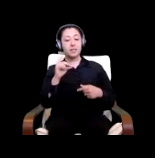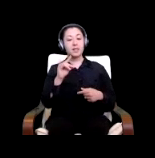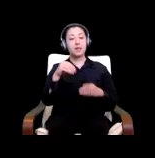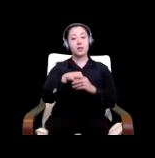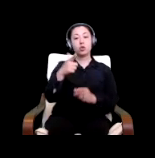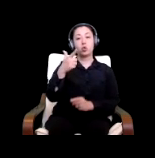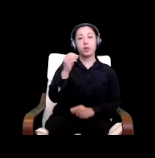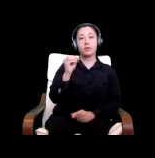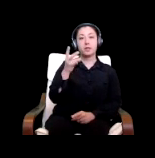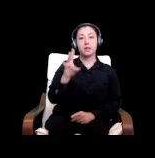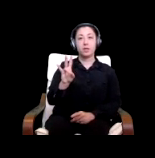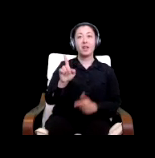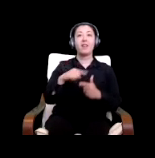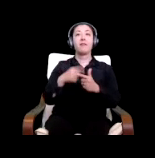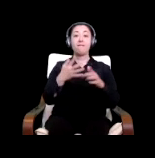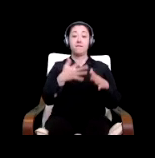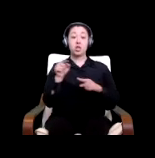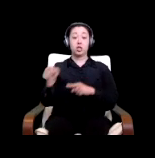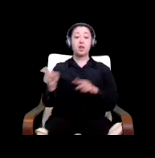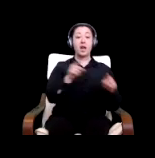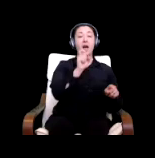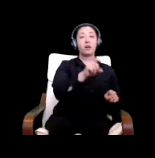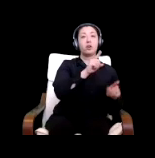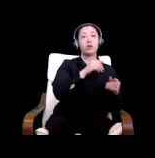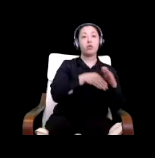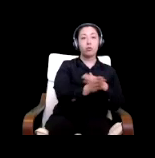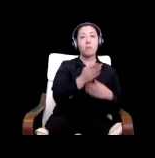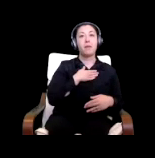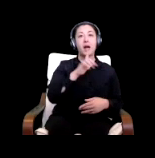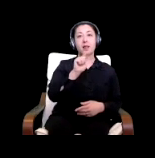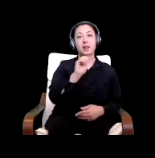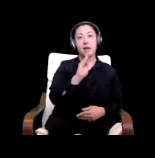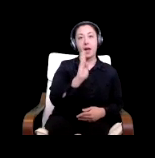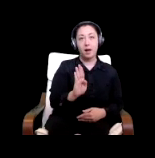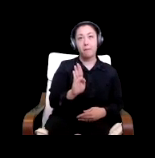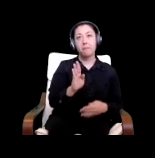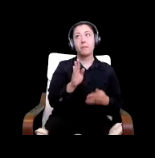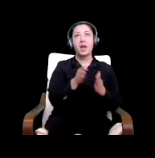through my lab and running ideas off of them for the formatting and tweaking it before